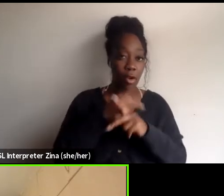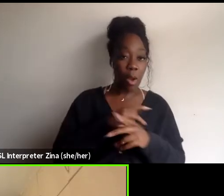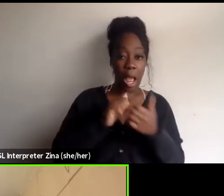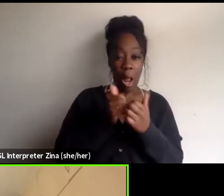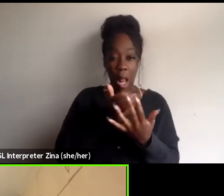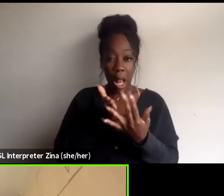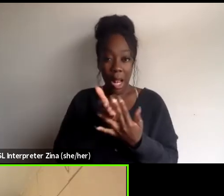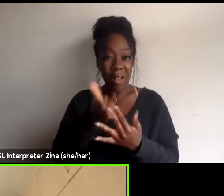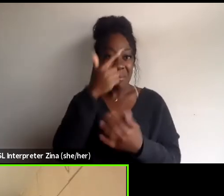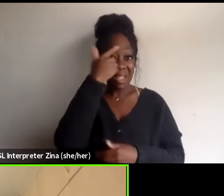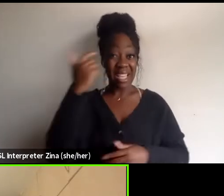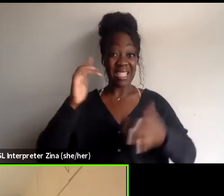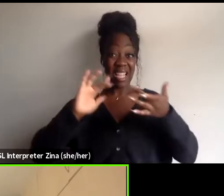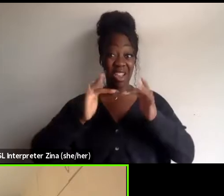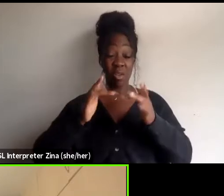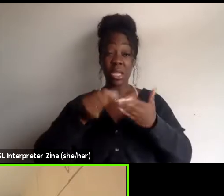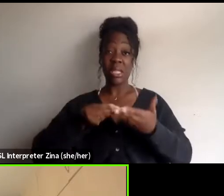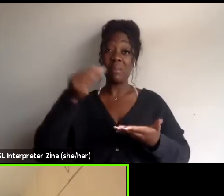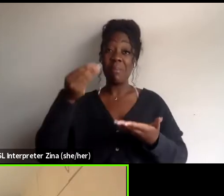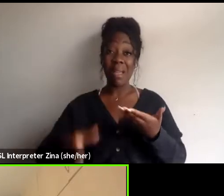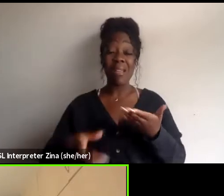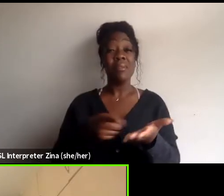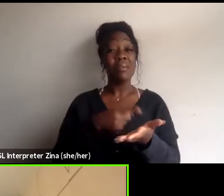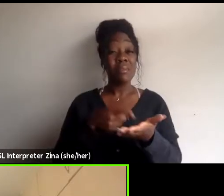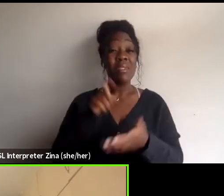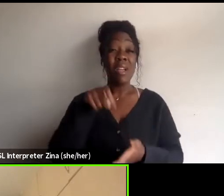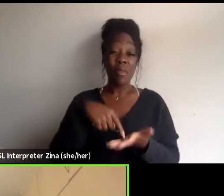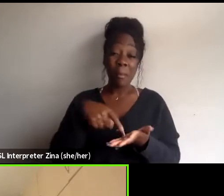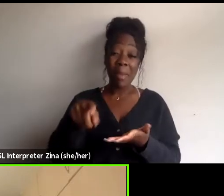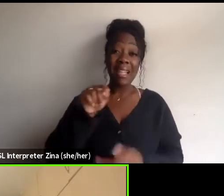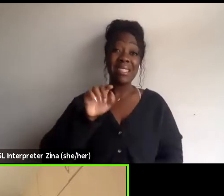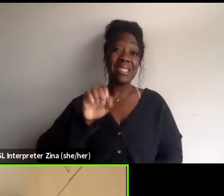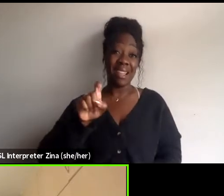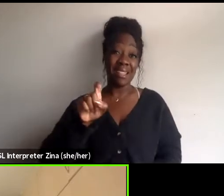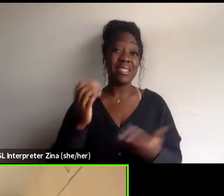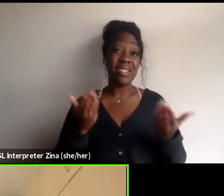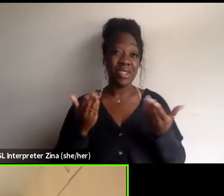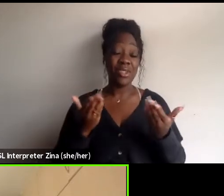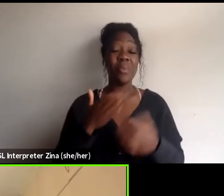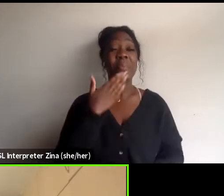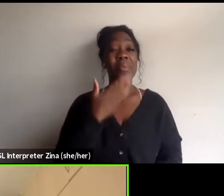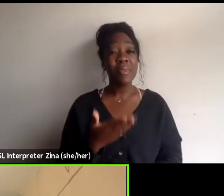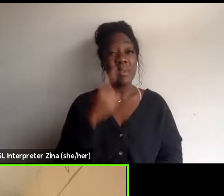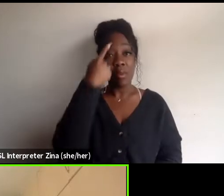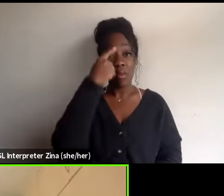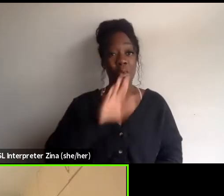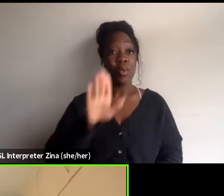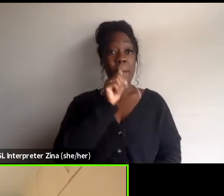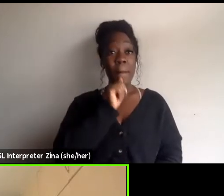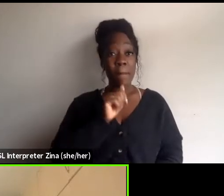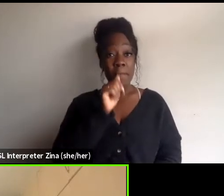on it in certain countries on the continent. So thank you for your patience and for bearing with us. And we're really, really excited